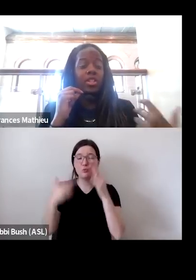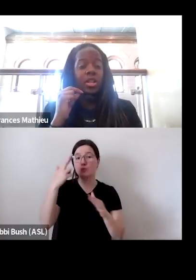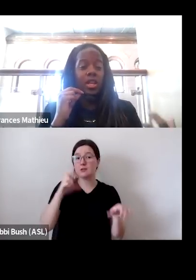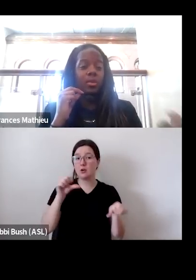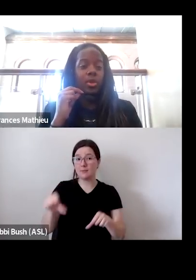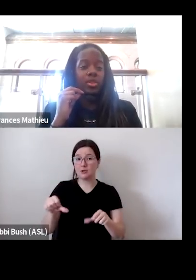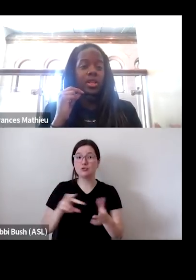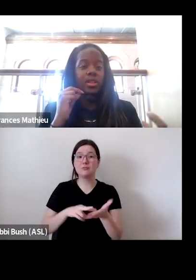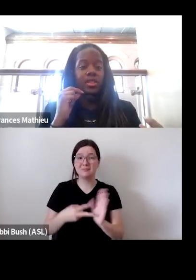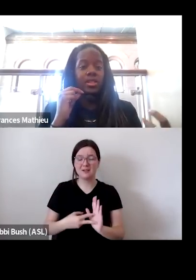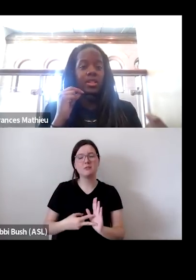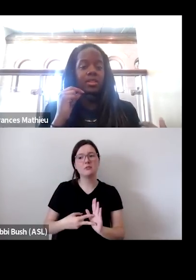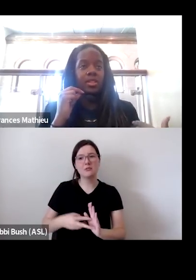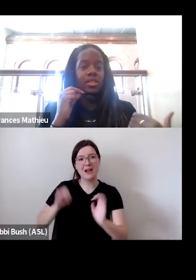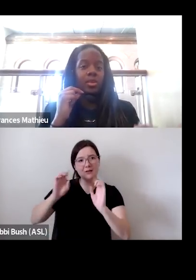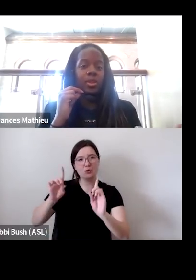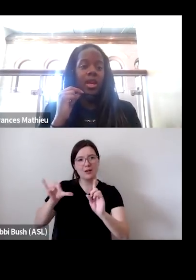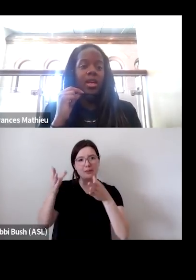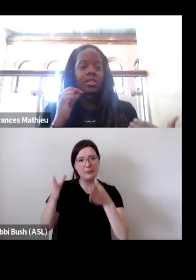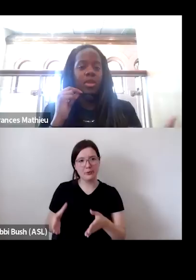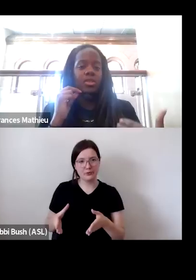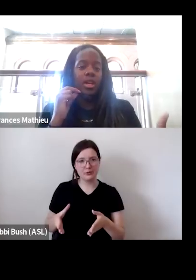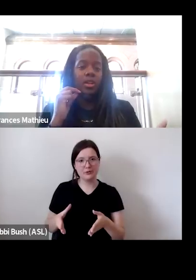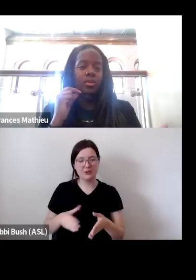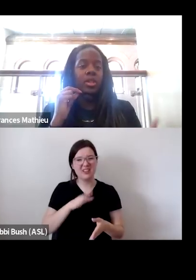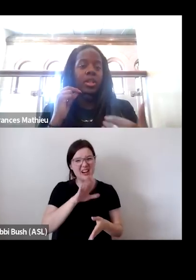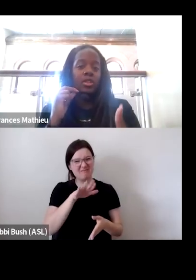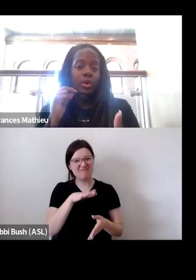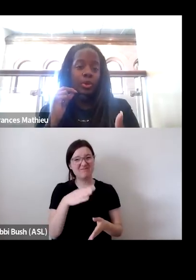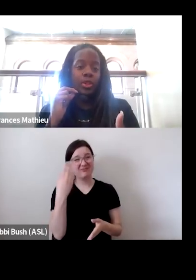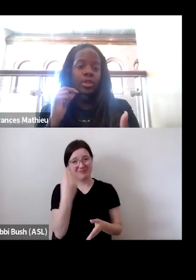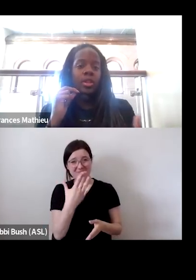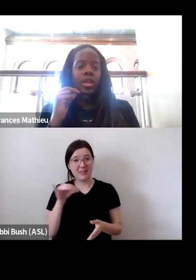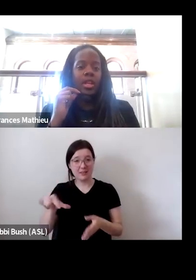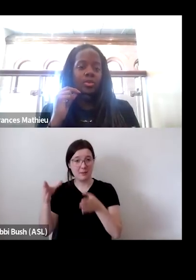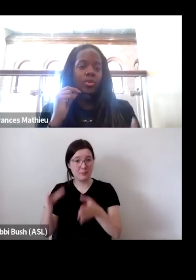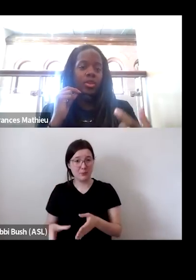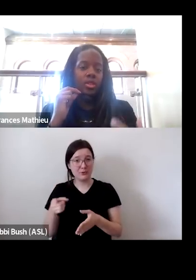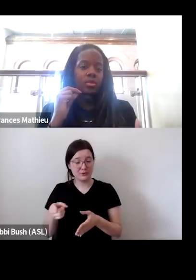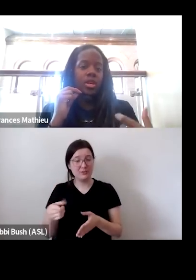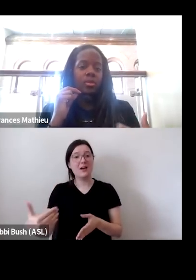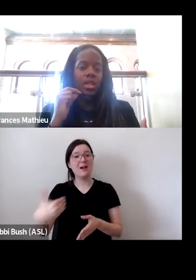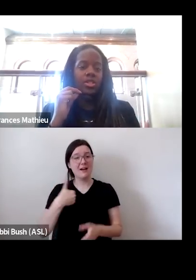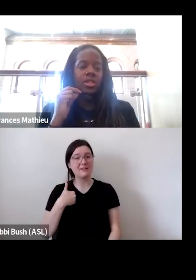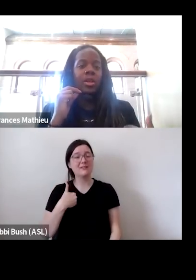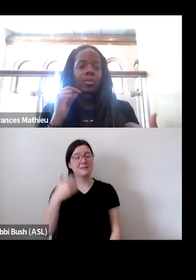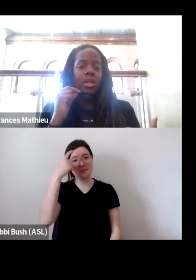may be educating the person that this is a, this is someone that has a mental health disorder. And that's where with the reasonable accommodation being